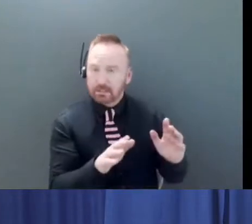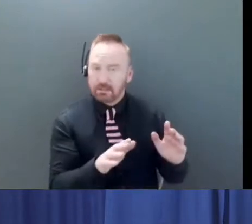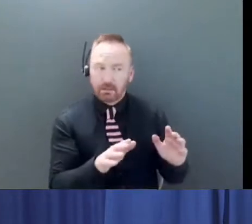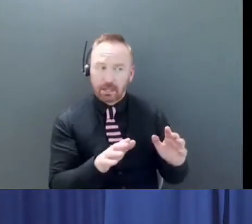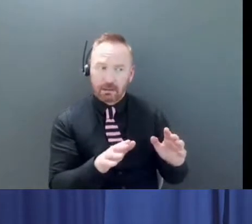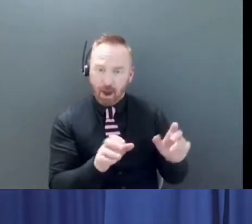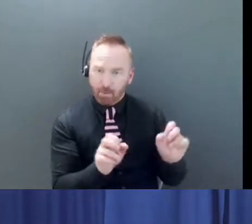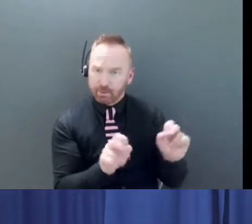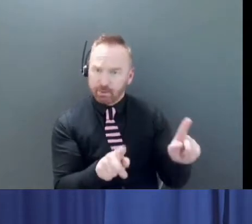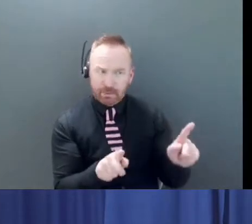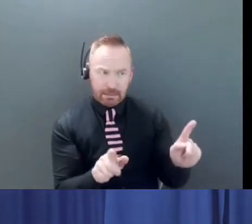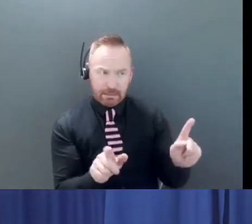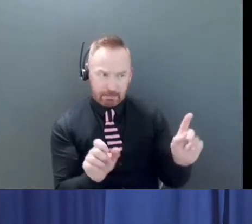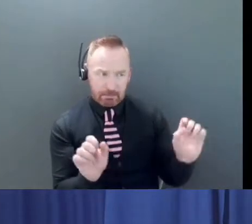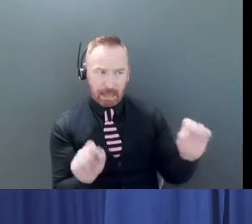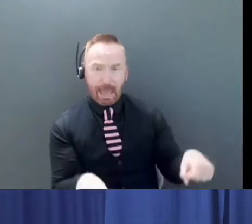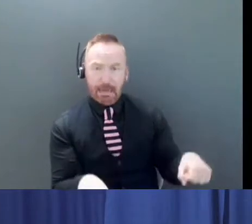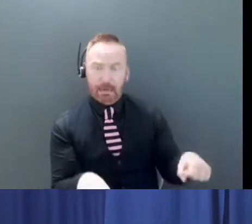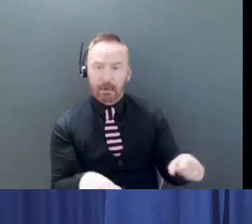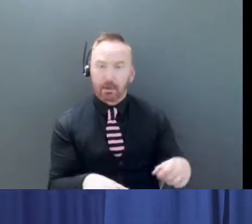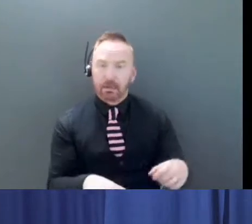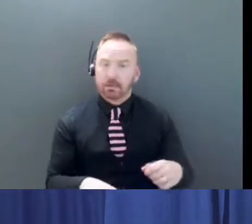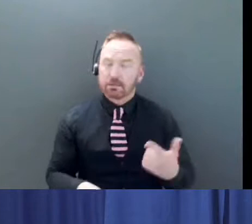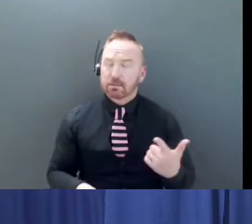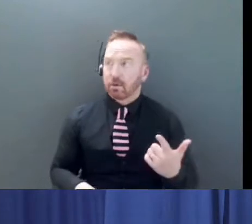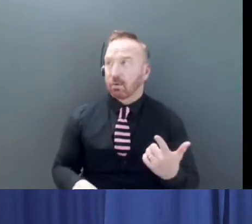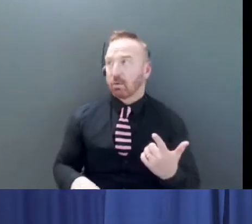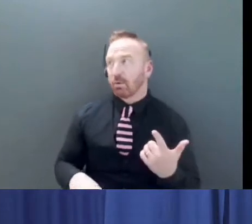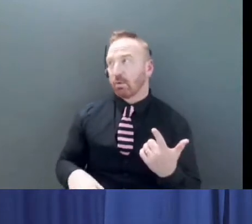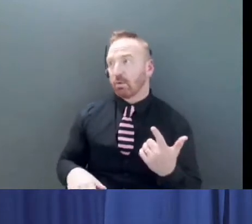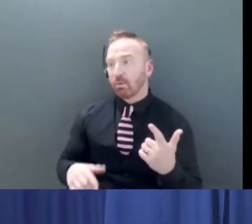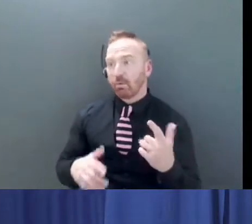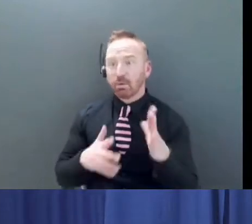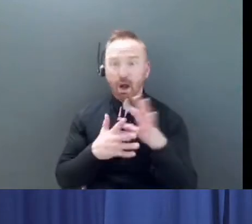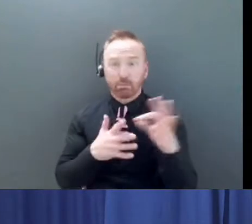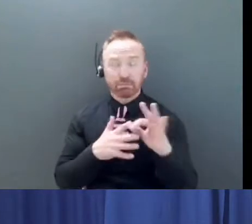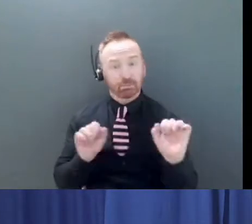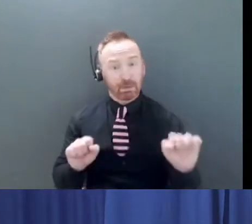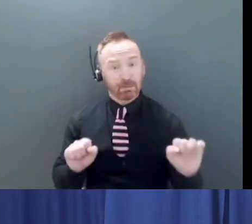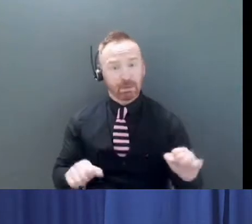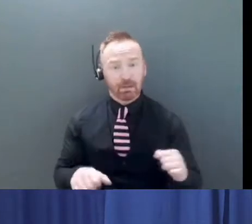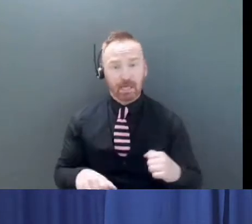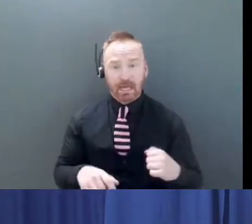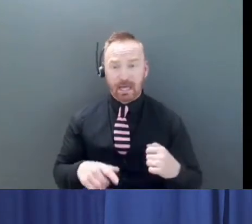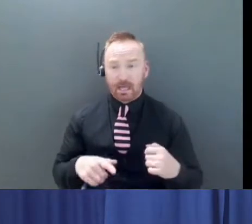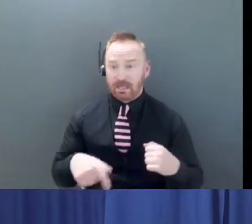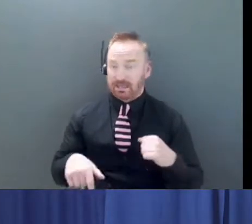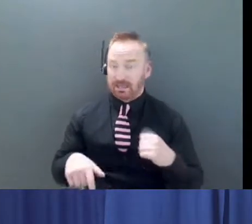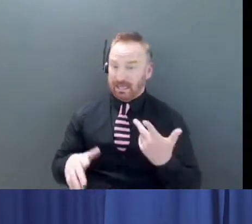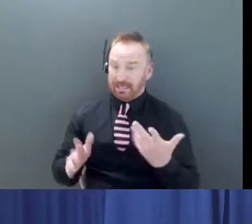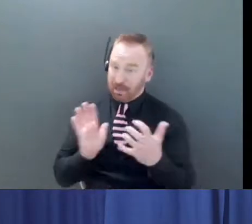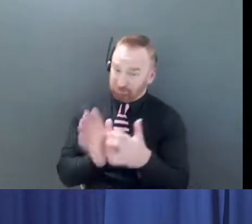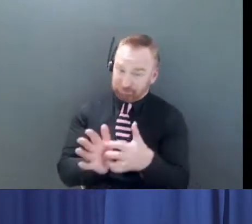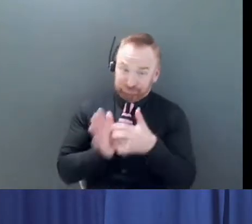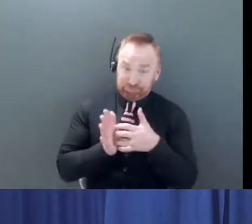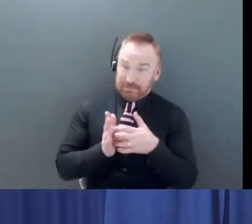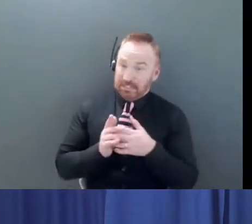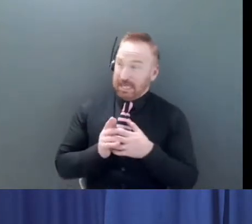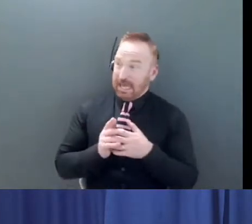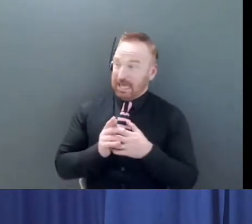I do think that there are possible options. I don't think this is something to rush into.